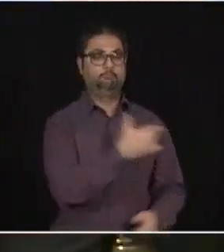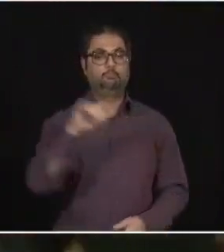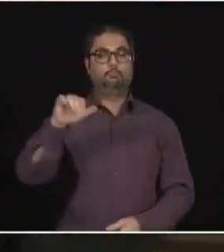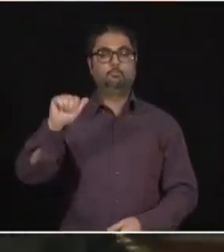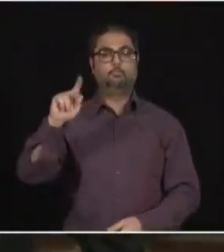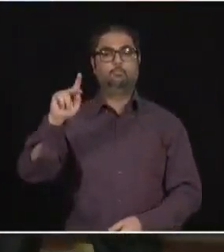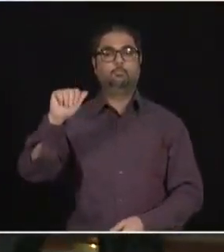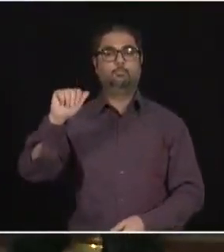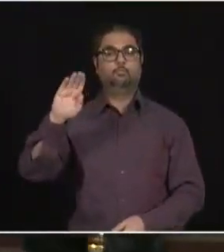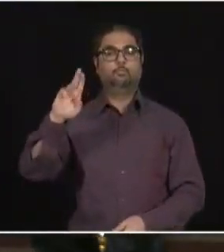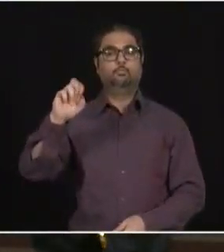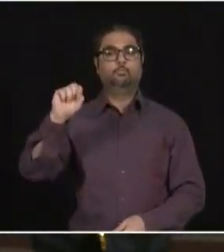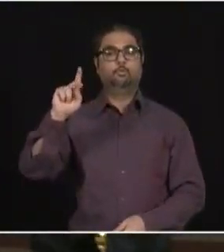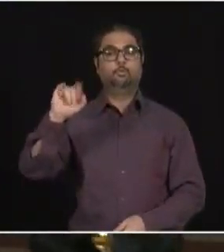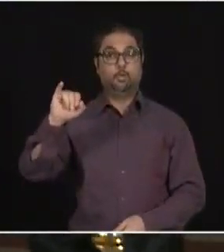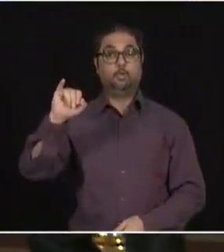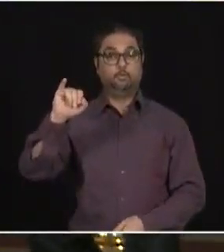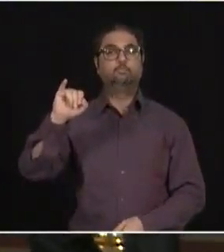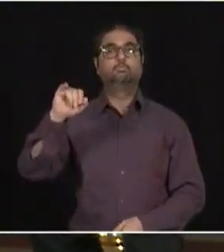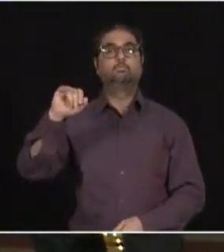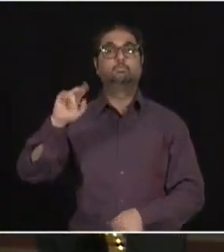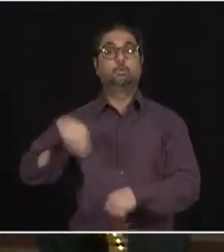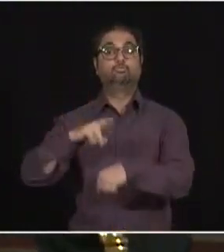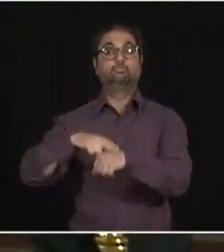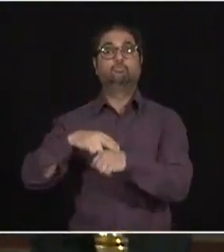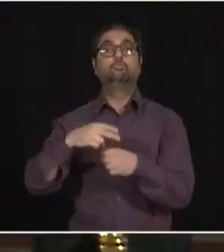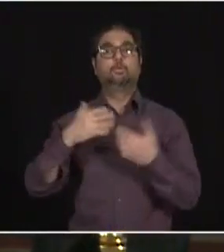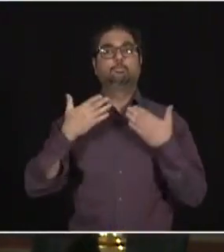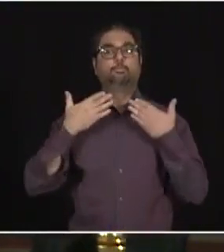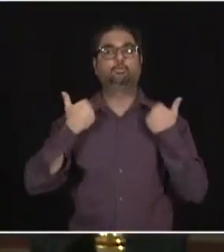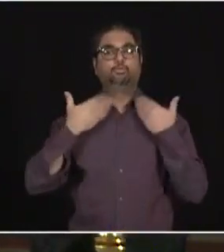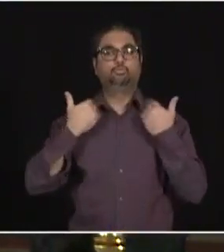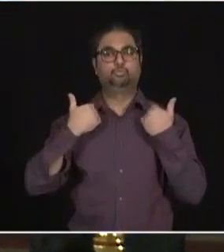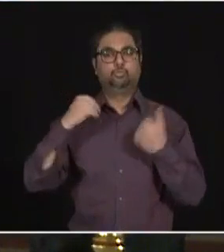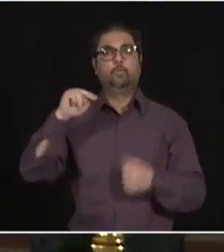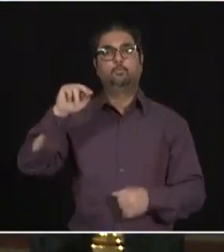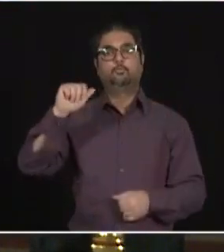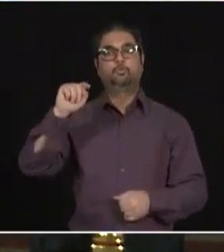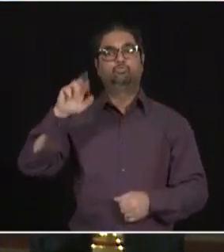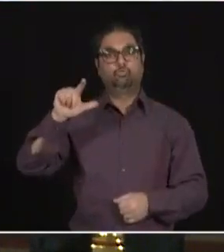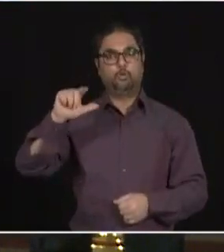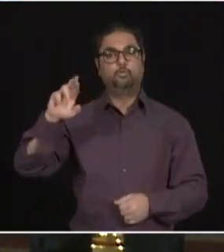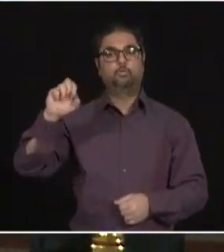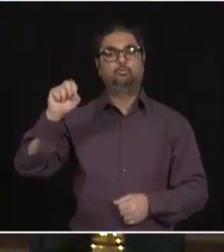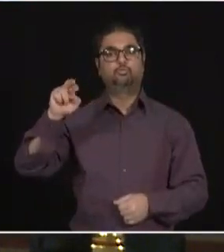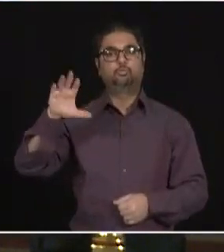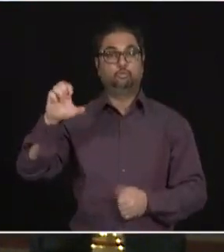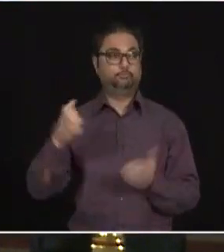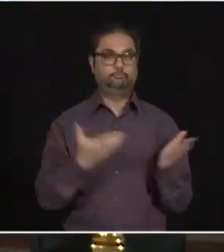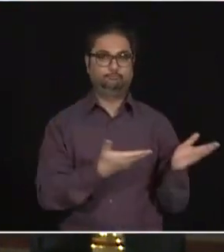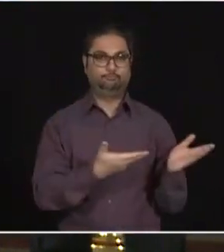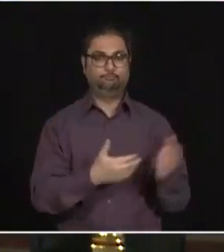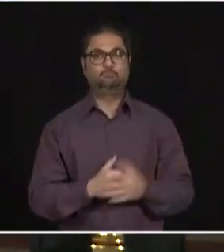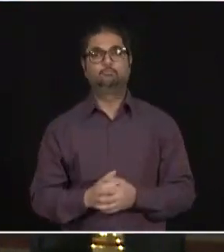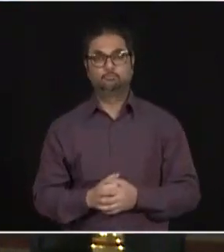MINISTER JOHN YAKABUSKI: Thank you, Premier Ford. Last year, the premier and I